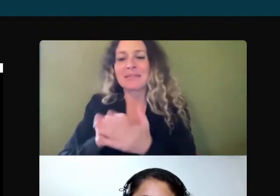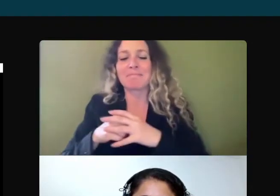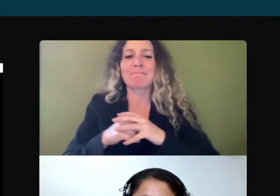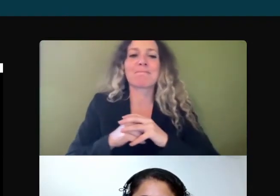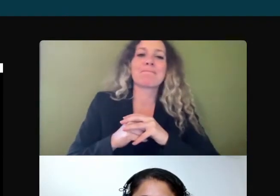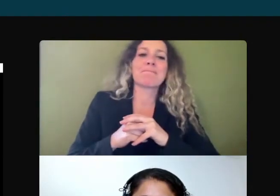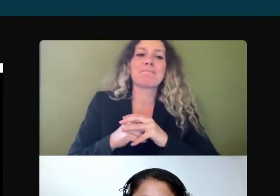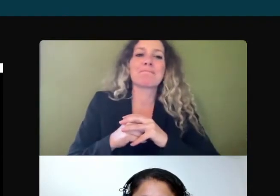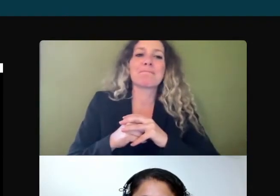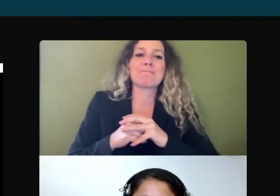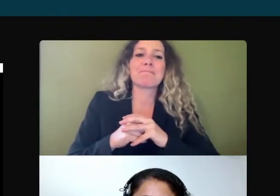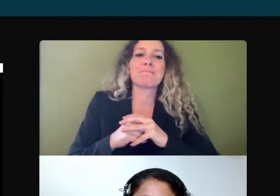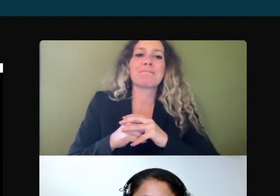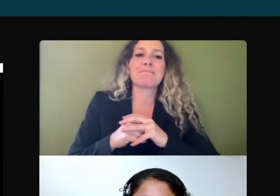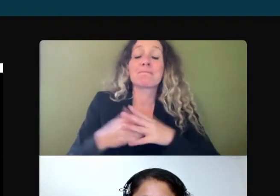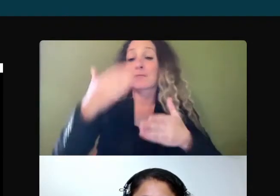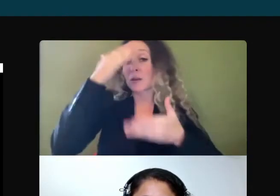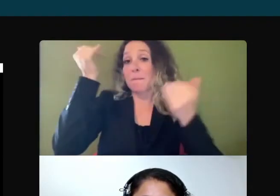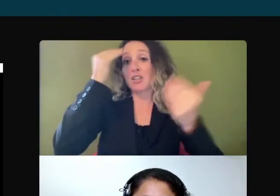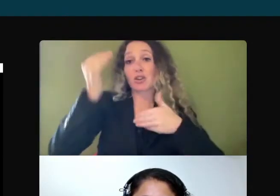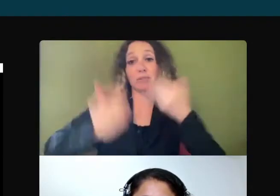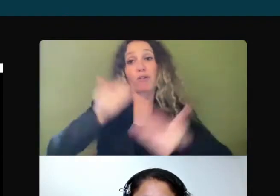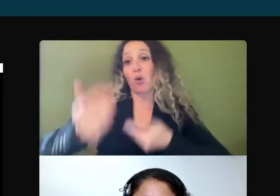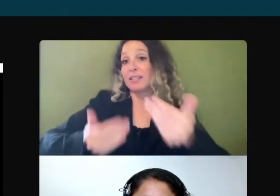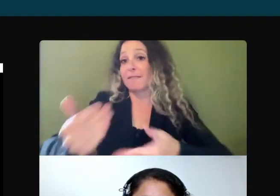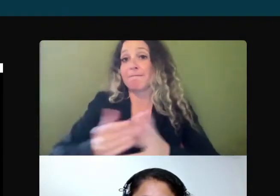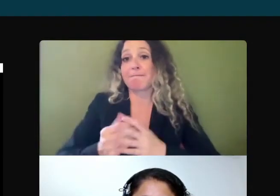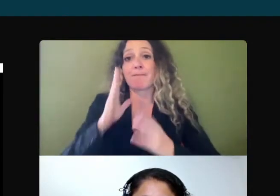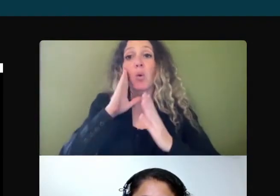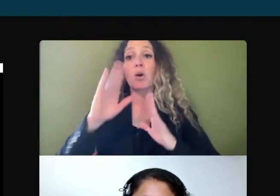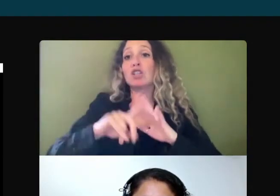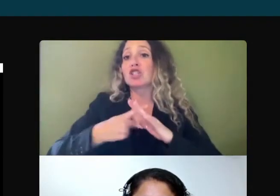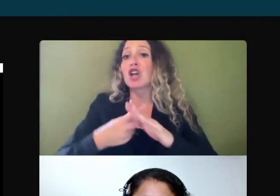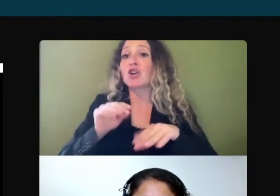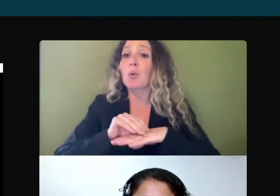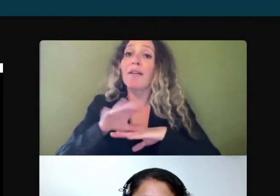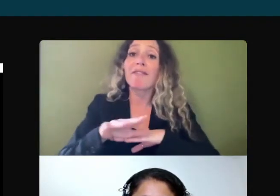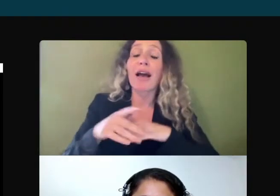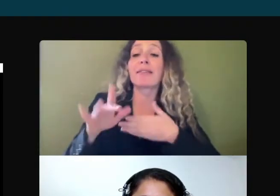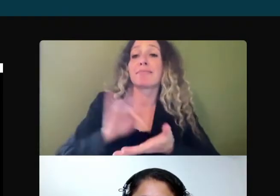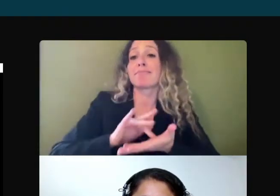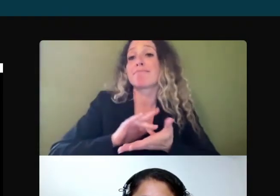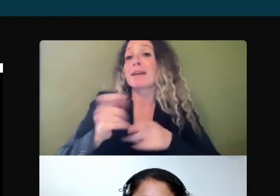progressive. It will start by affecting tasks like medication management, paying the bills,